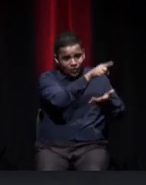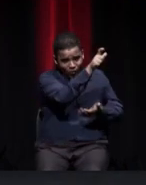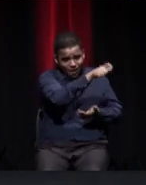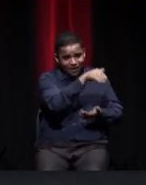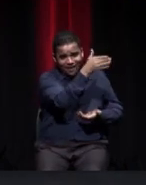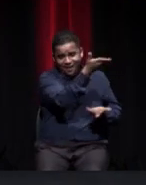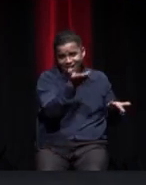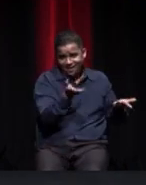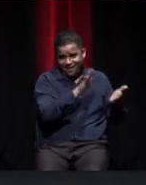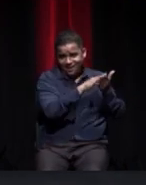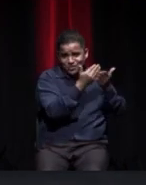Precisely...